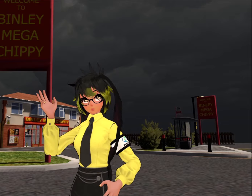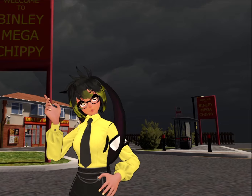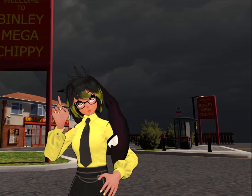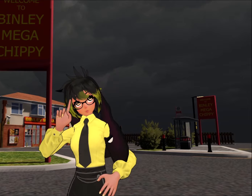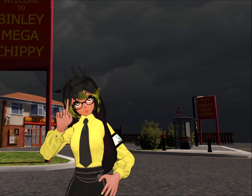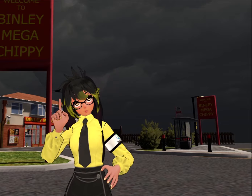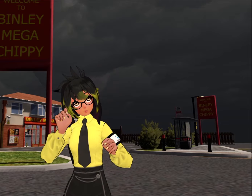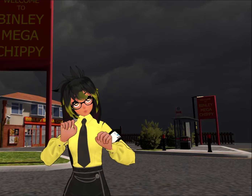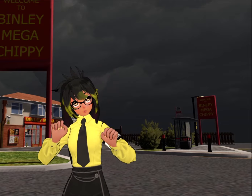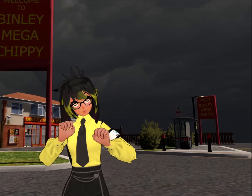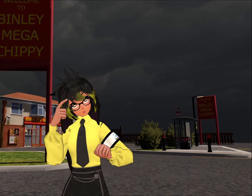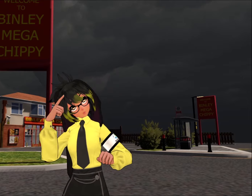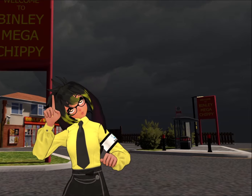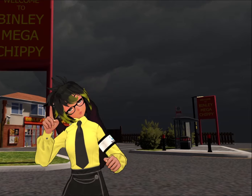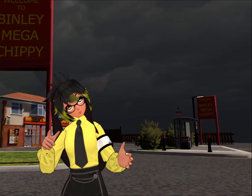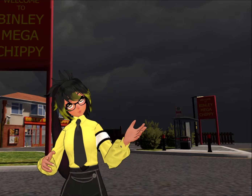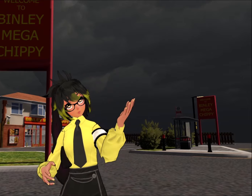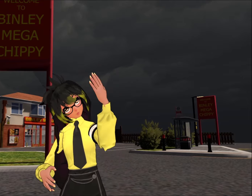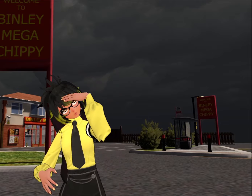What are you waiting for? Come on